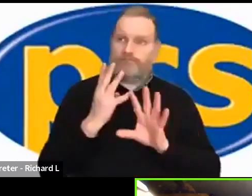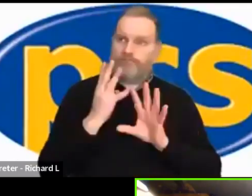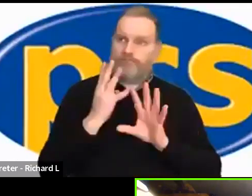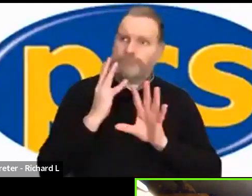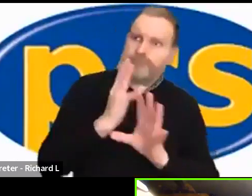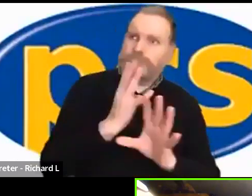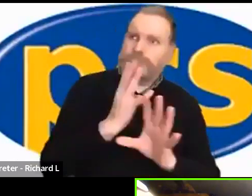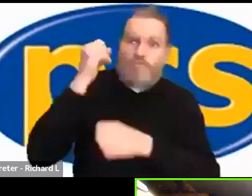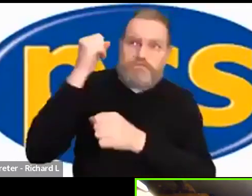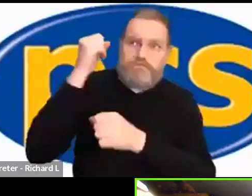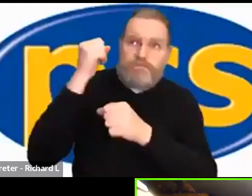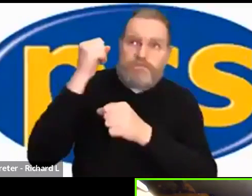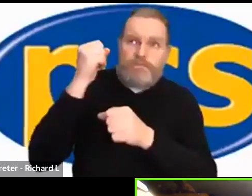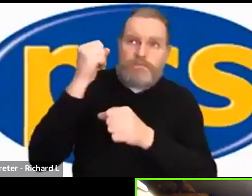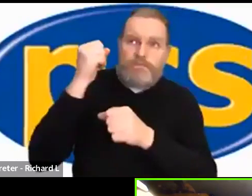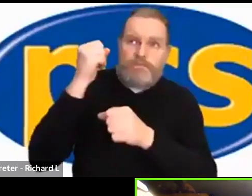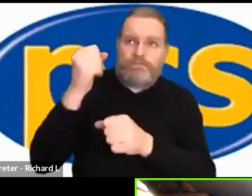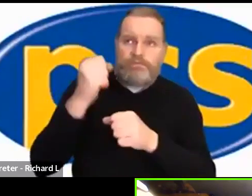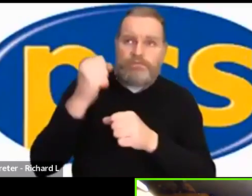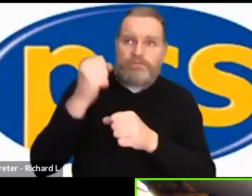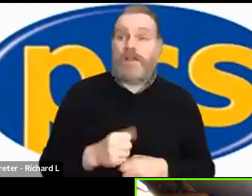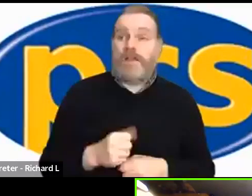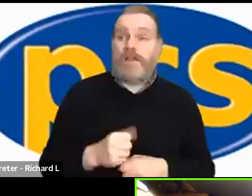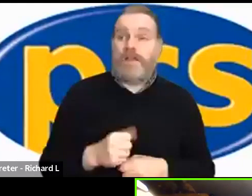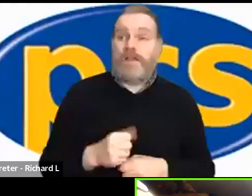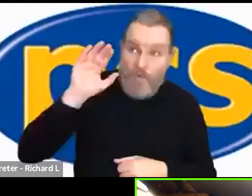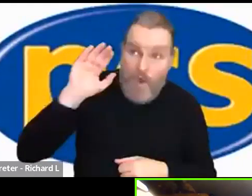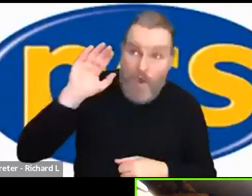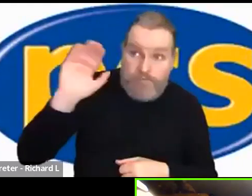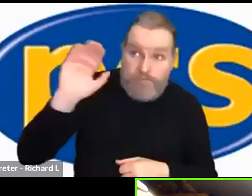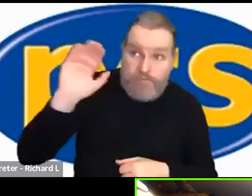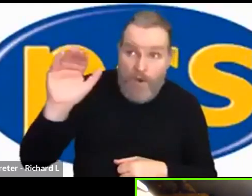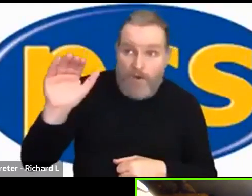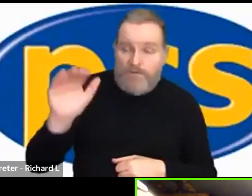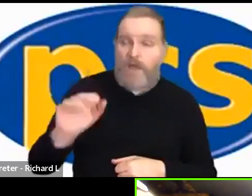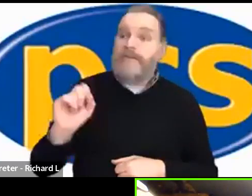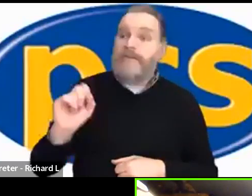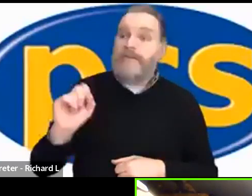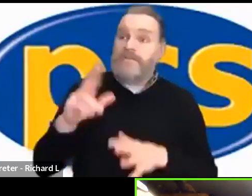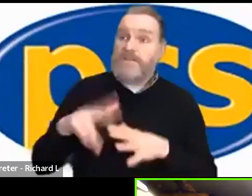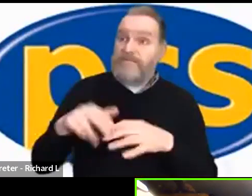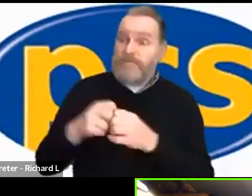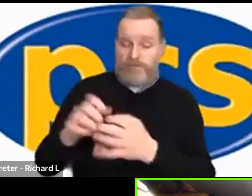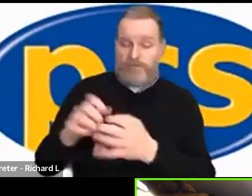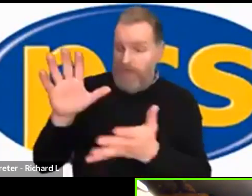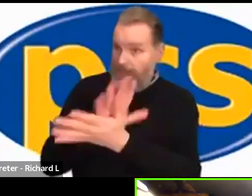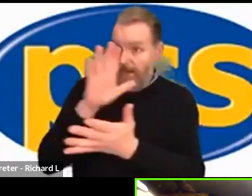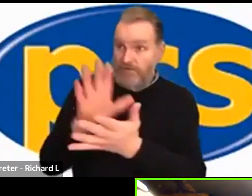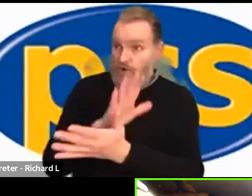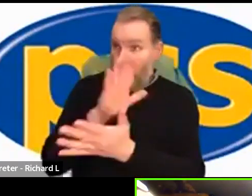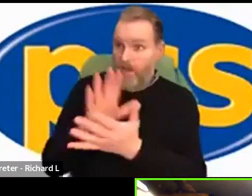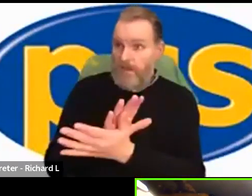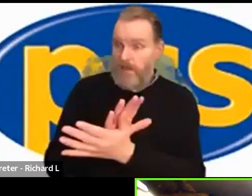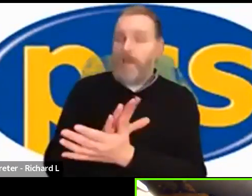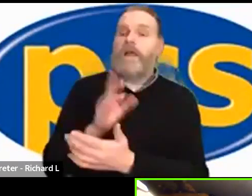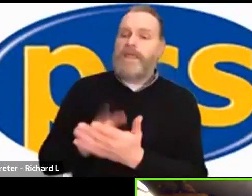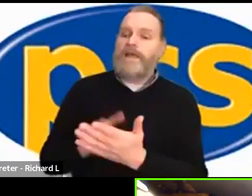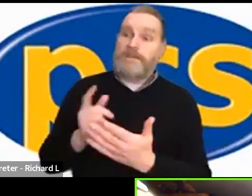lines, it's in no way compulsory, and so Joe , if you if , if you if you out of the country , if you if you out of the country, on February, enjoy it y, on February, enjoy it and